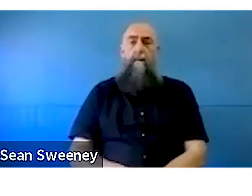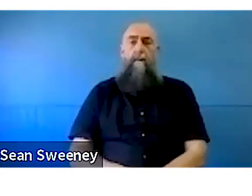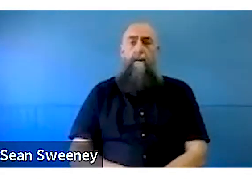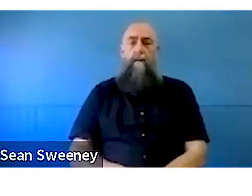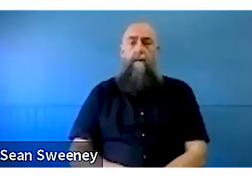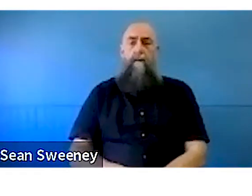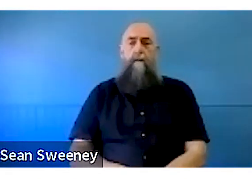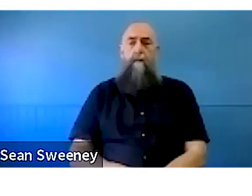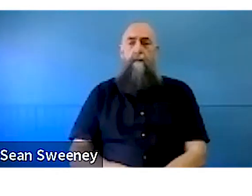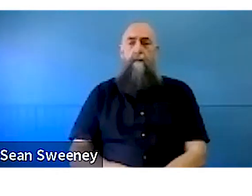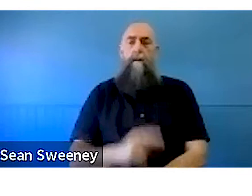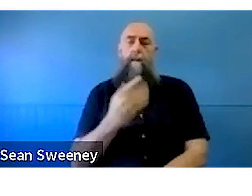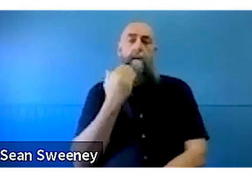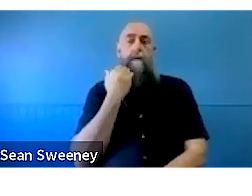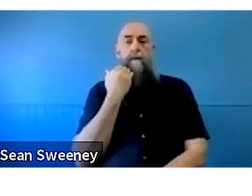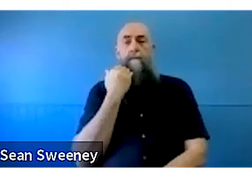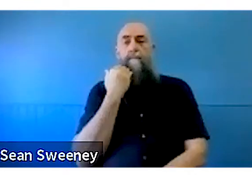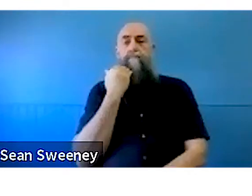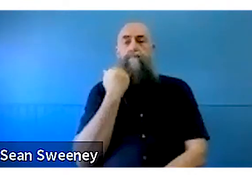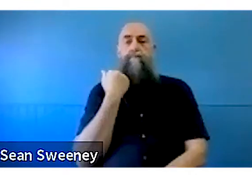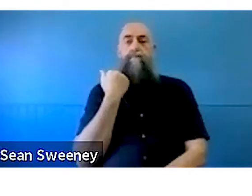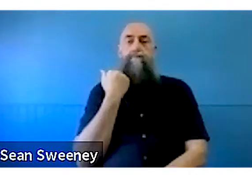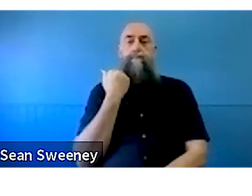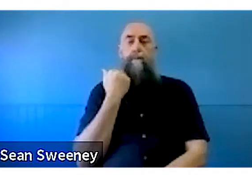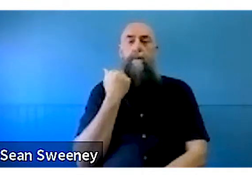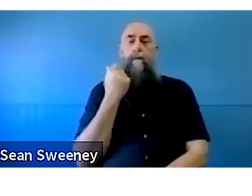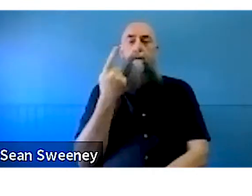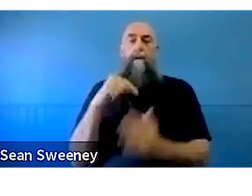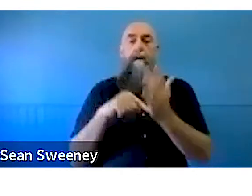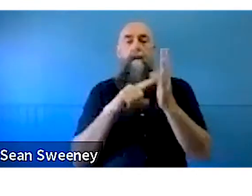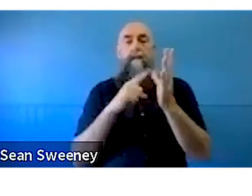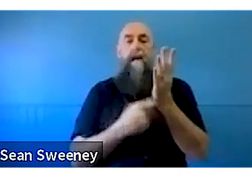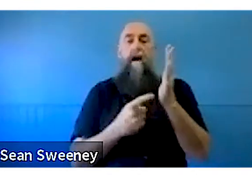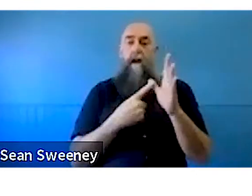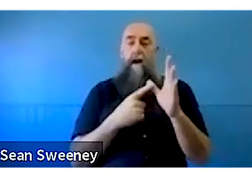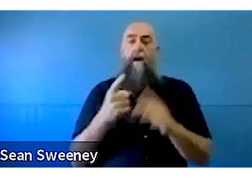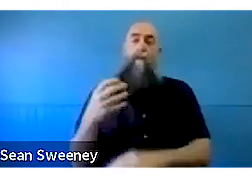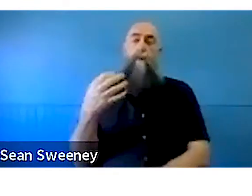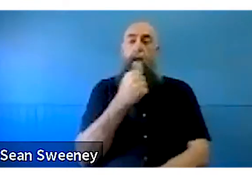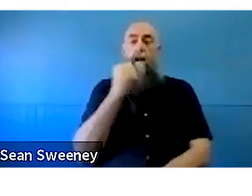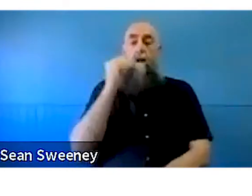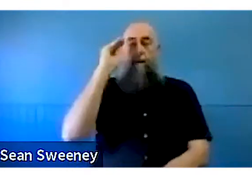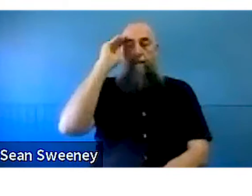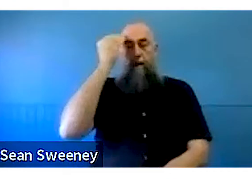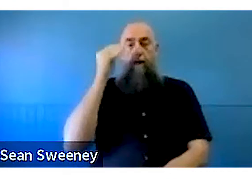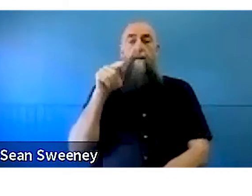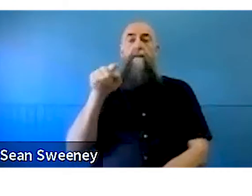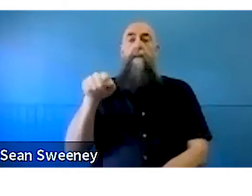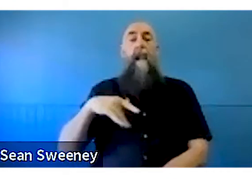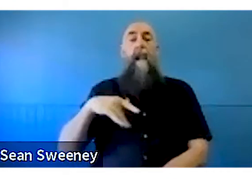For instance, Tara June Winch who won a amazing prize, and lives in Paris, and is an